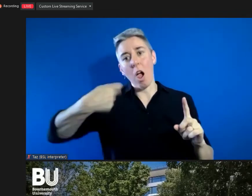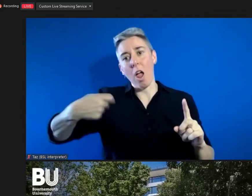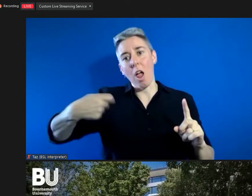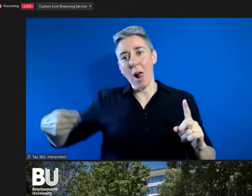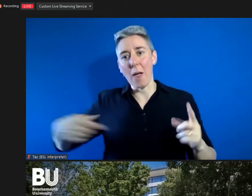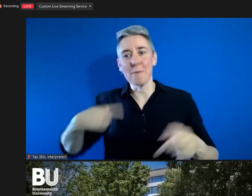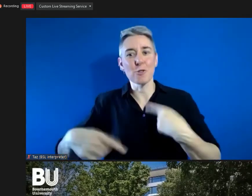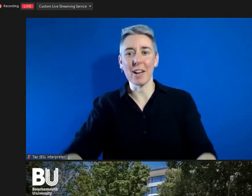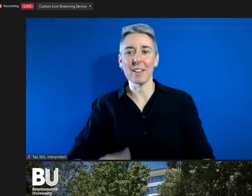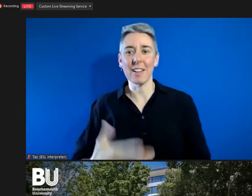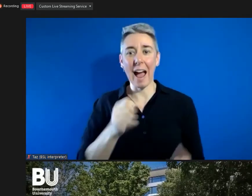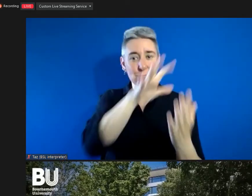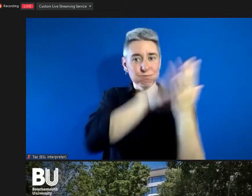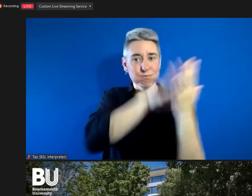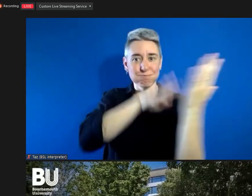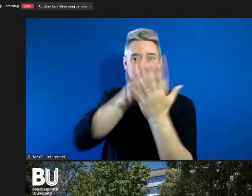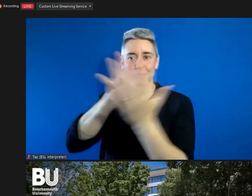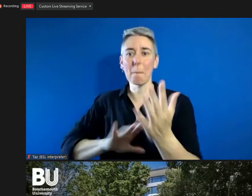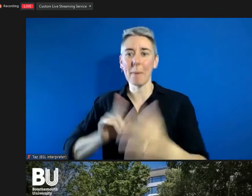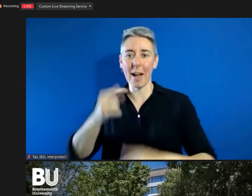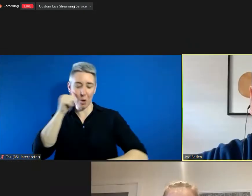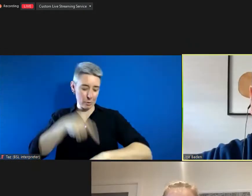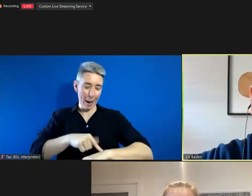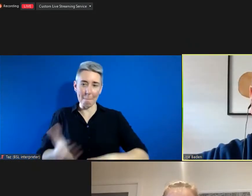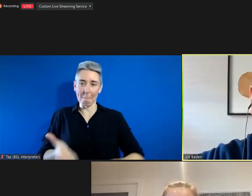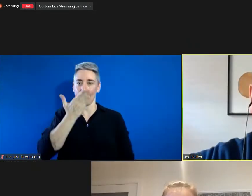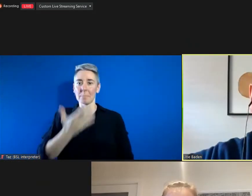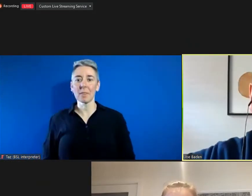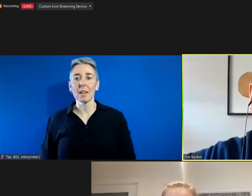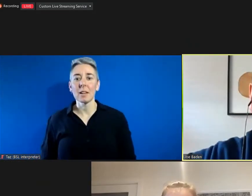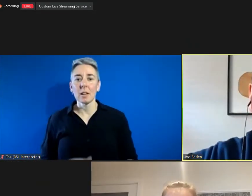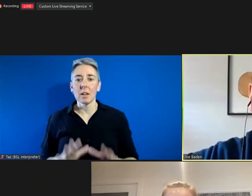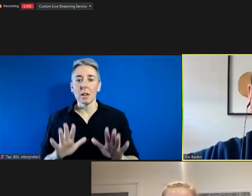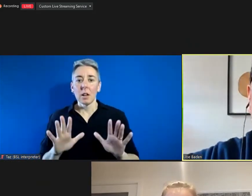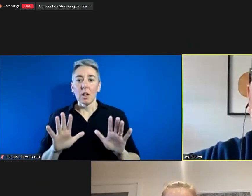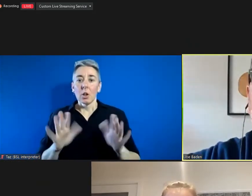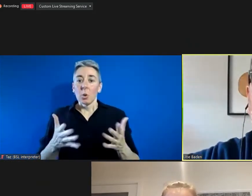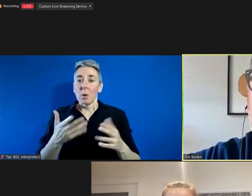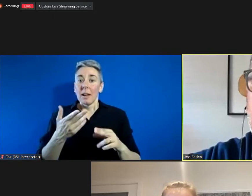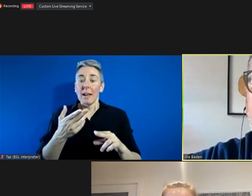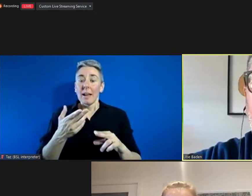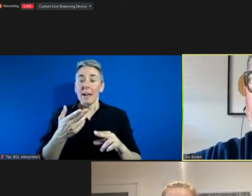I know that I'm coming to the end of my time. Whether I'm released from prison or from the